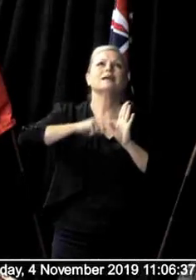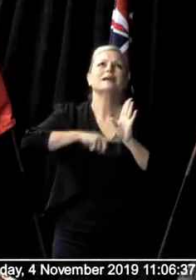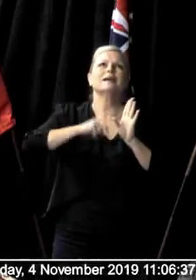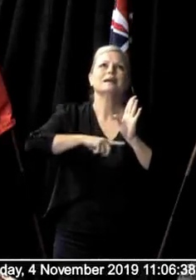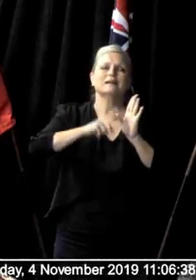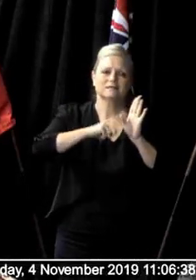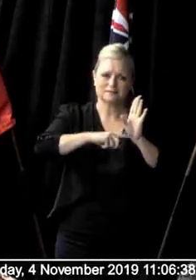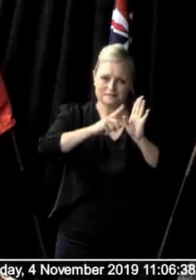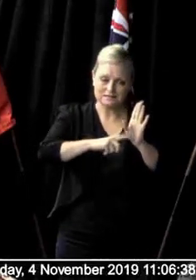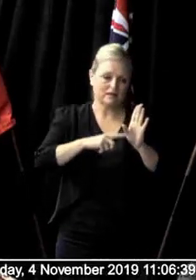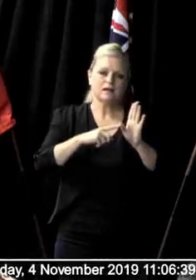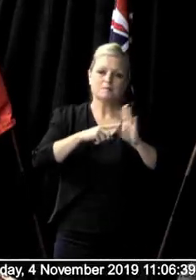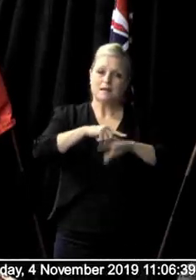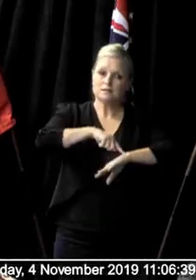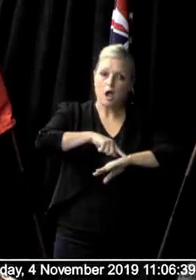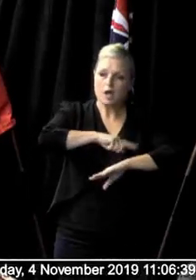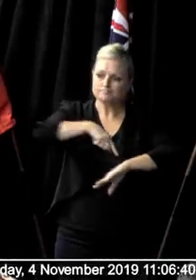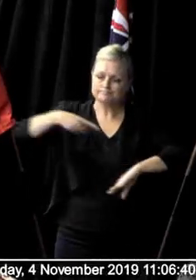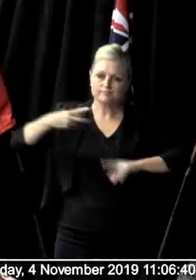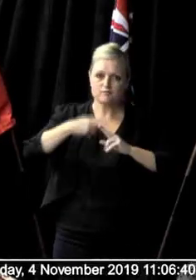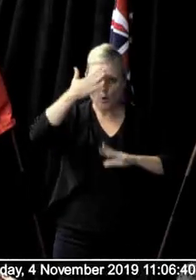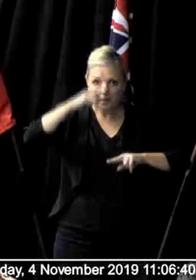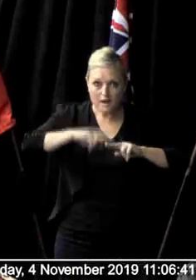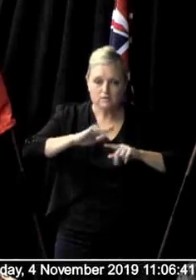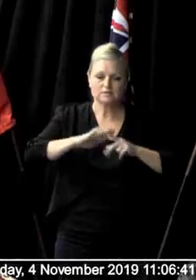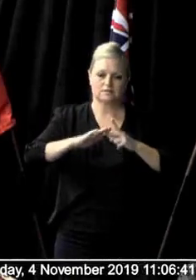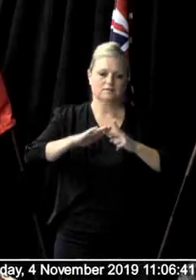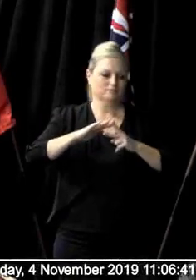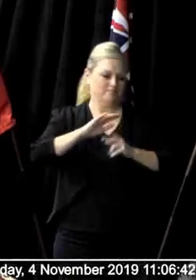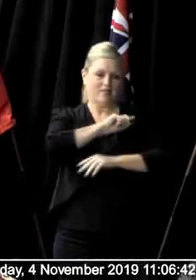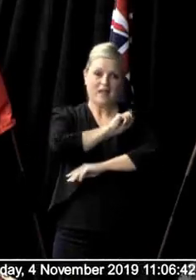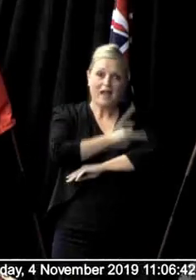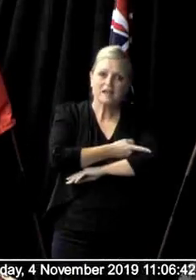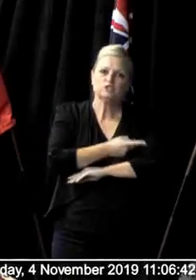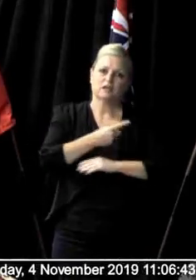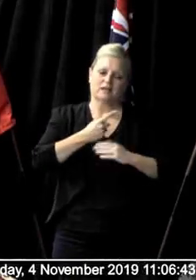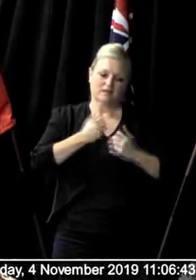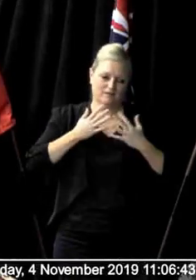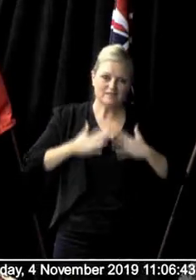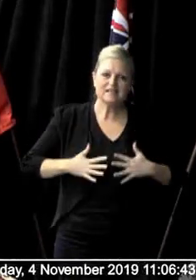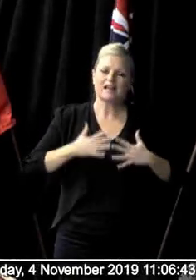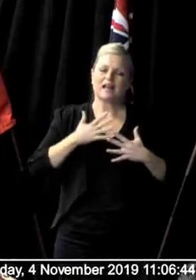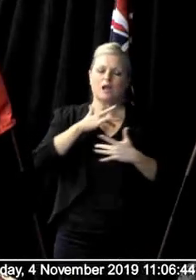This consumed time, energy, and that’s physical, emotional and psychological in resources.